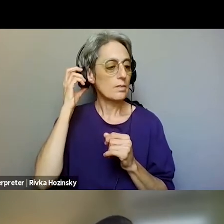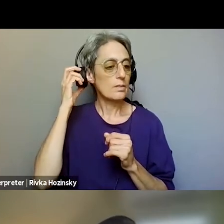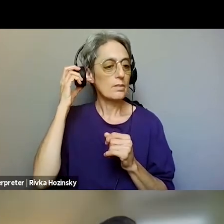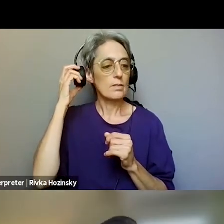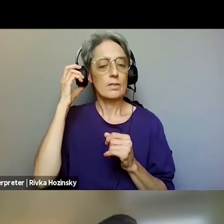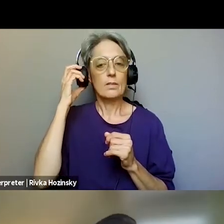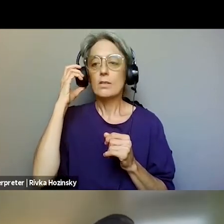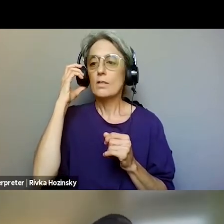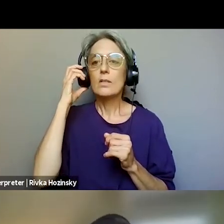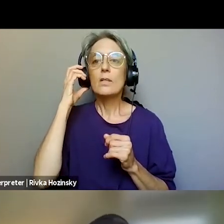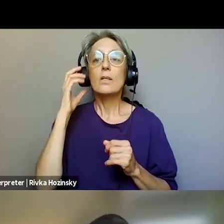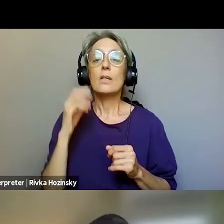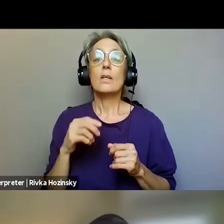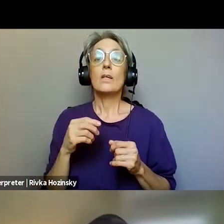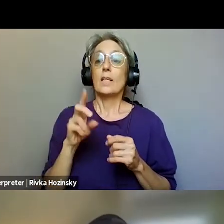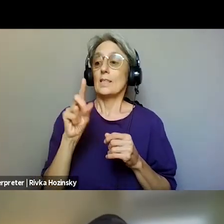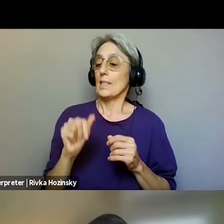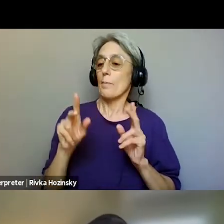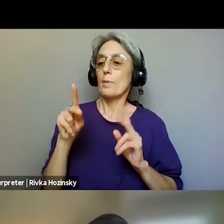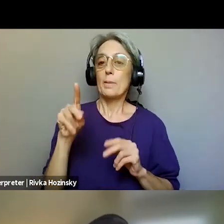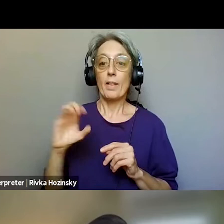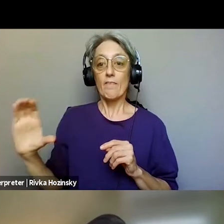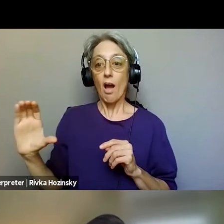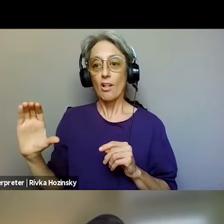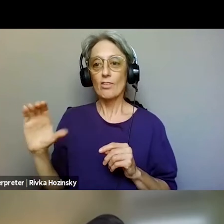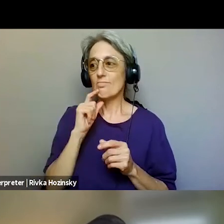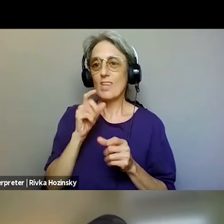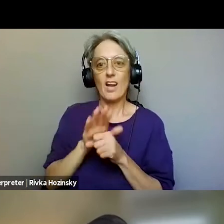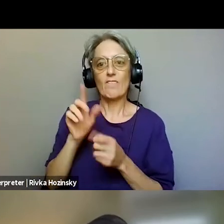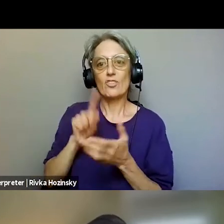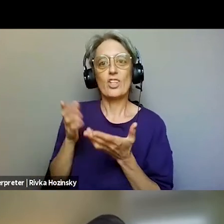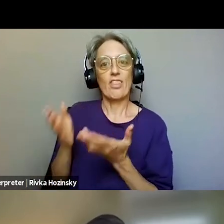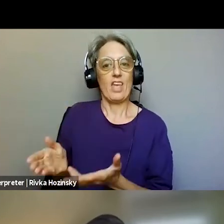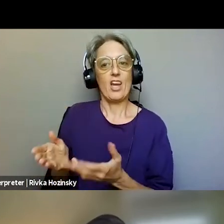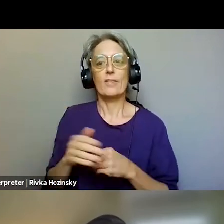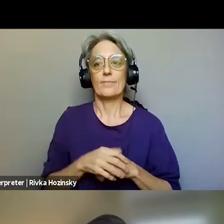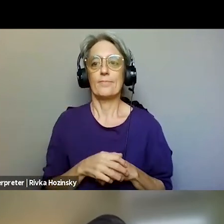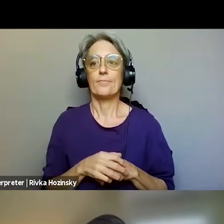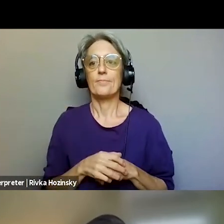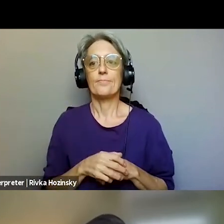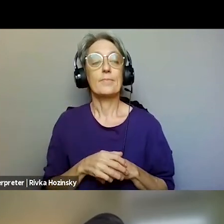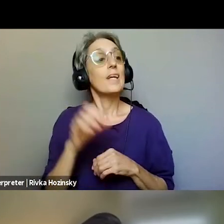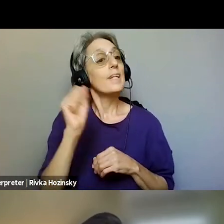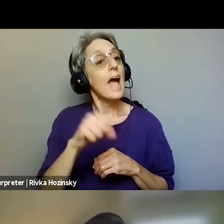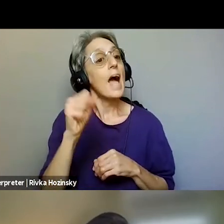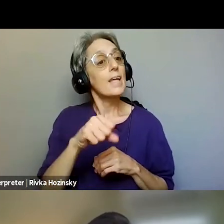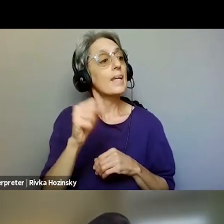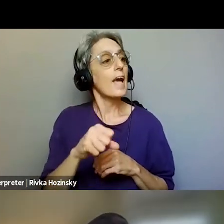[DR. ERIC RUBENSTEIN:] So i think it's a really good point and we should be thinking about both